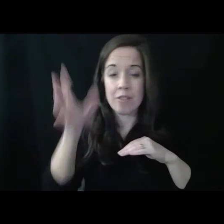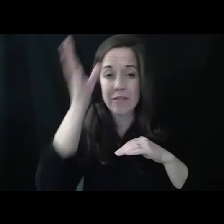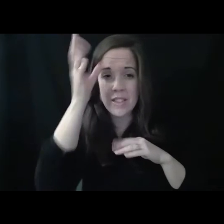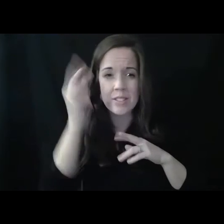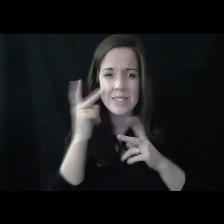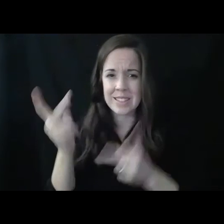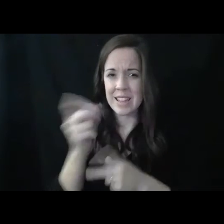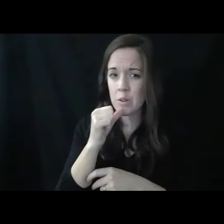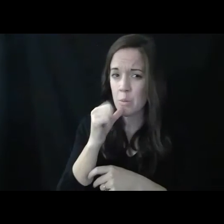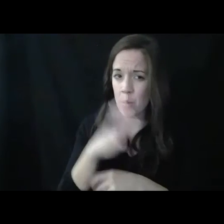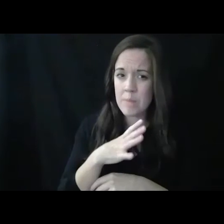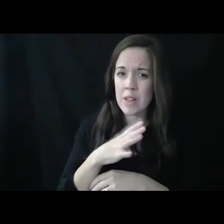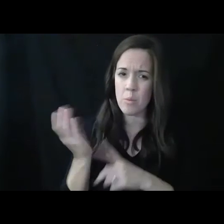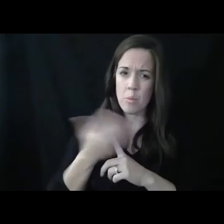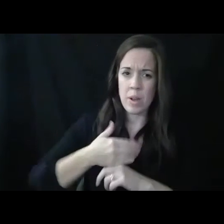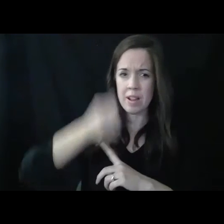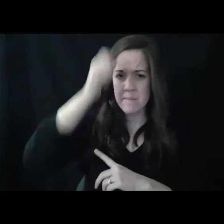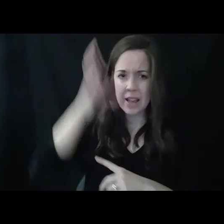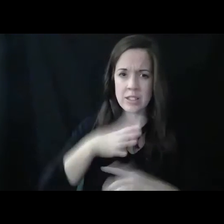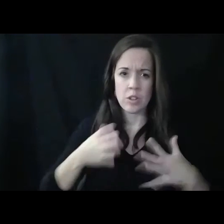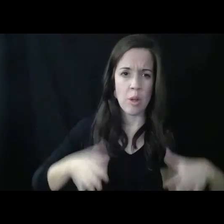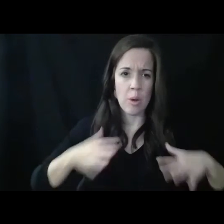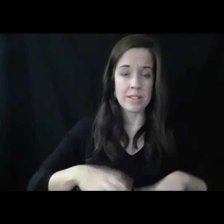clothes and sporting a man’s haircut, she says: